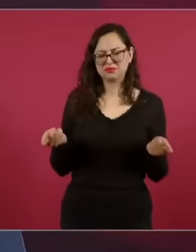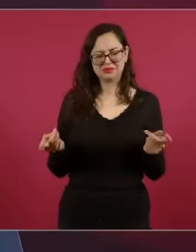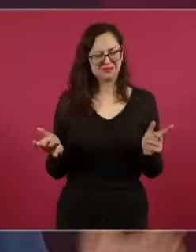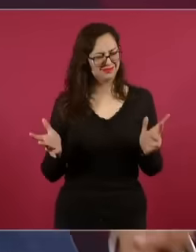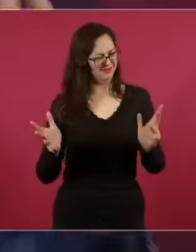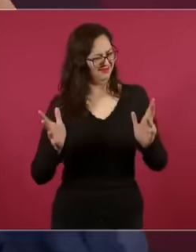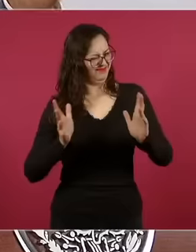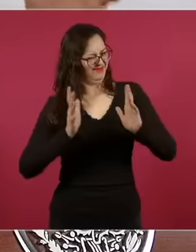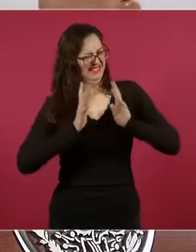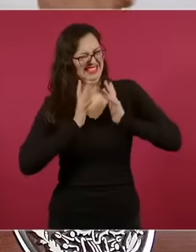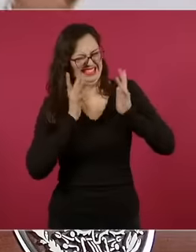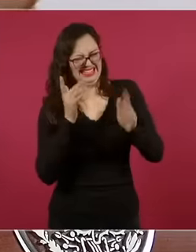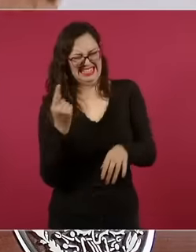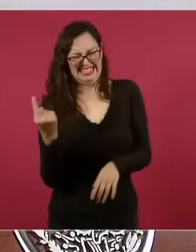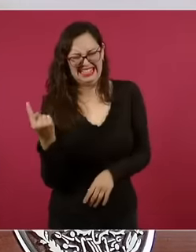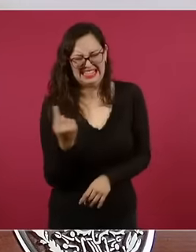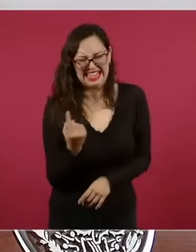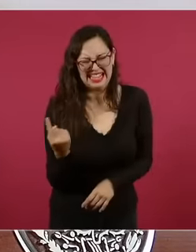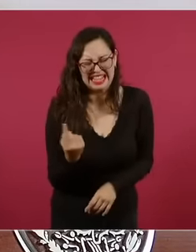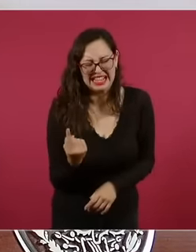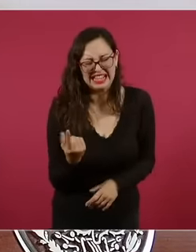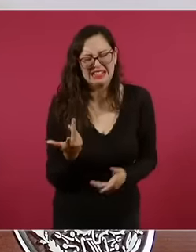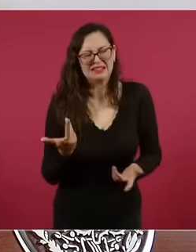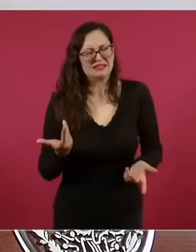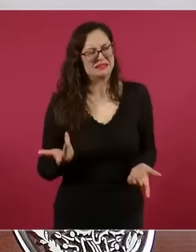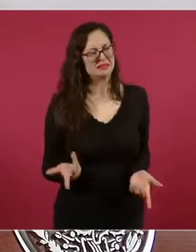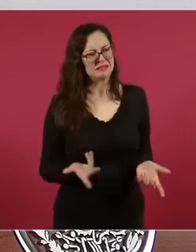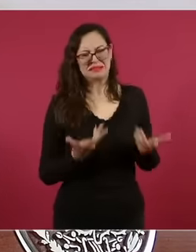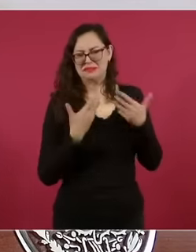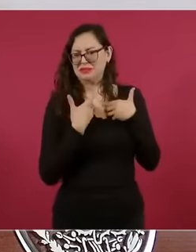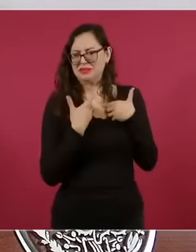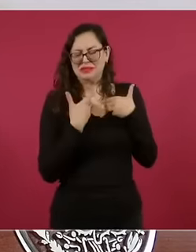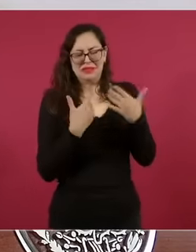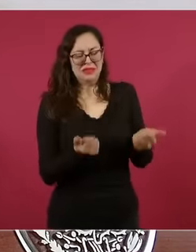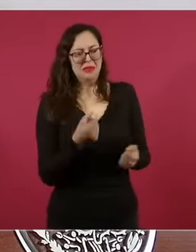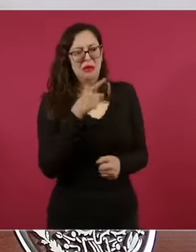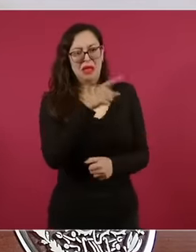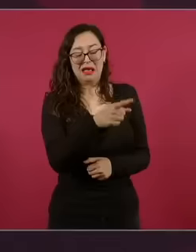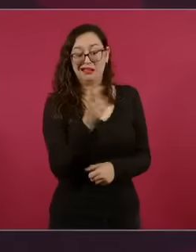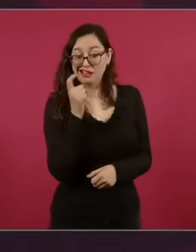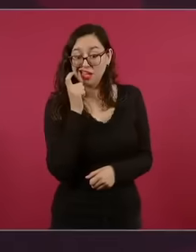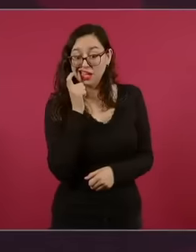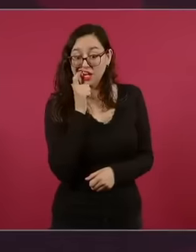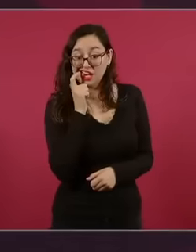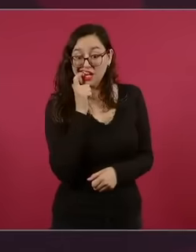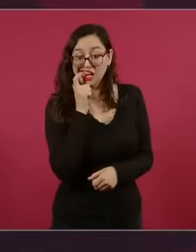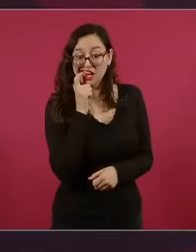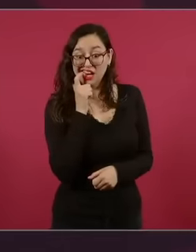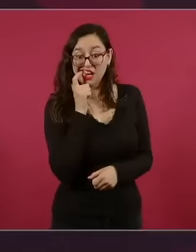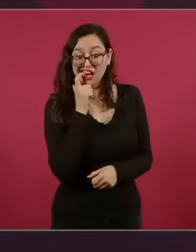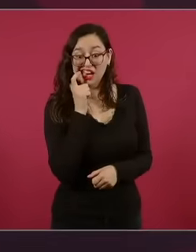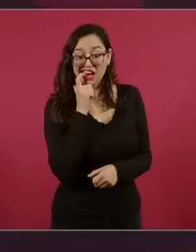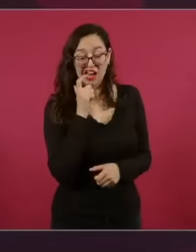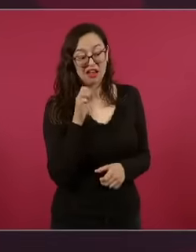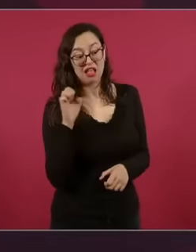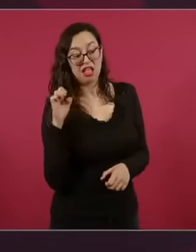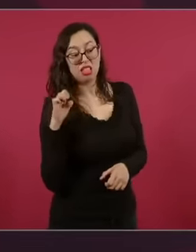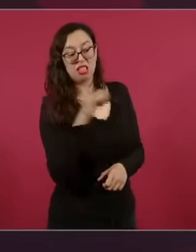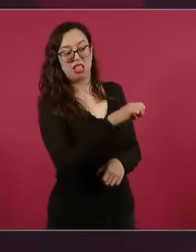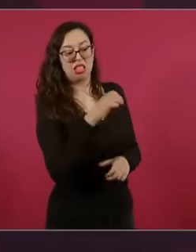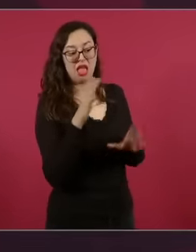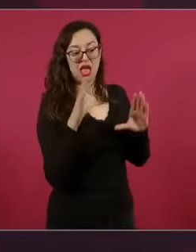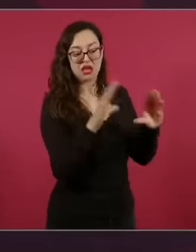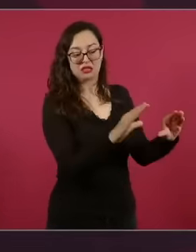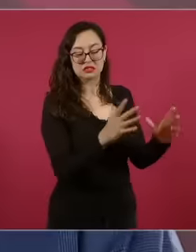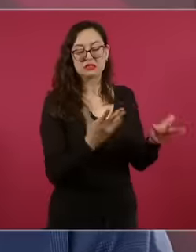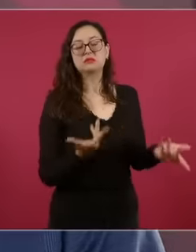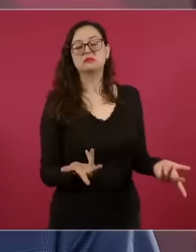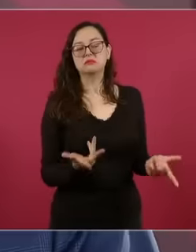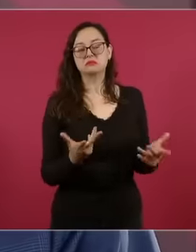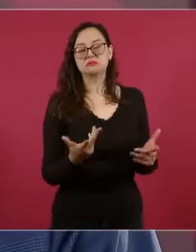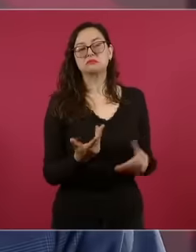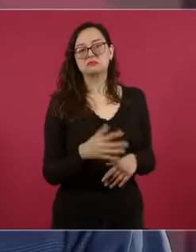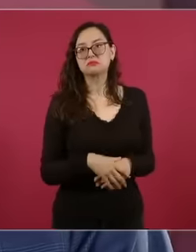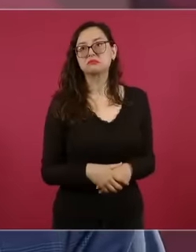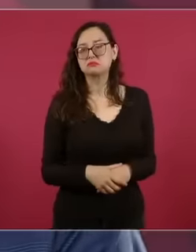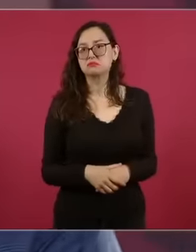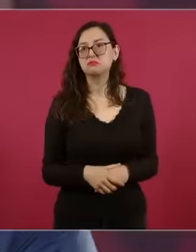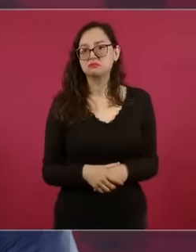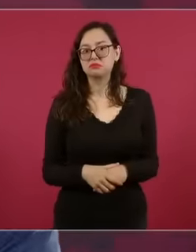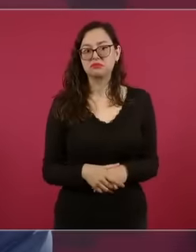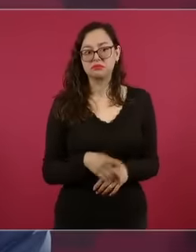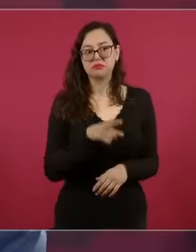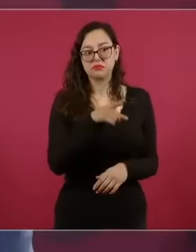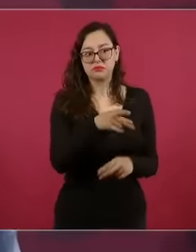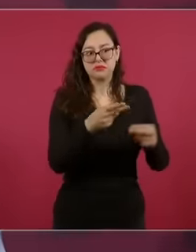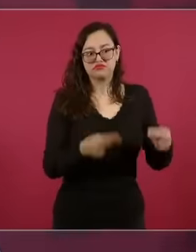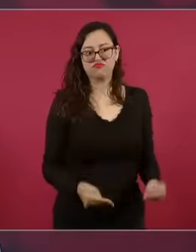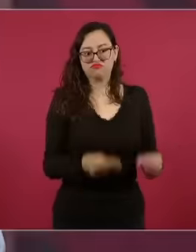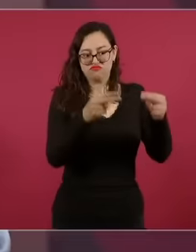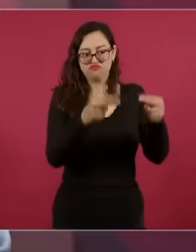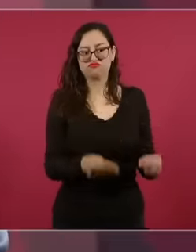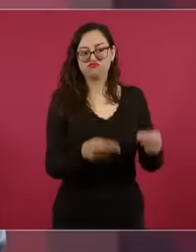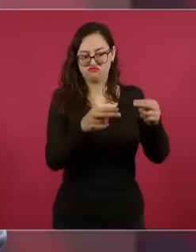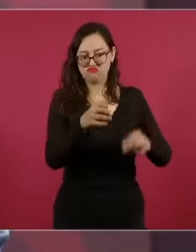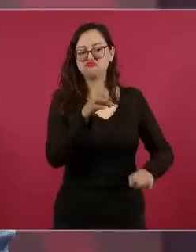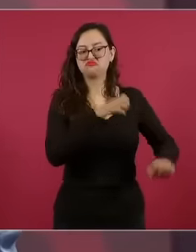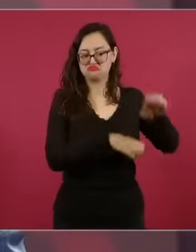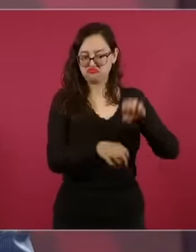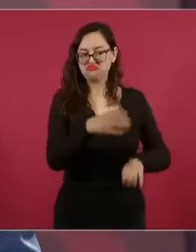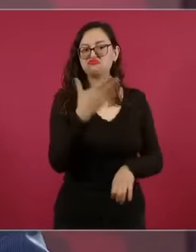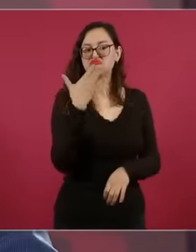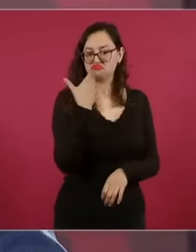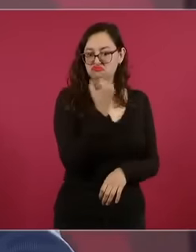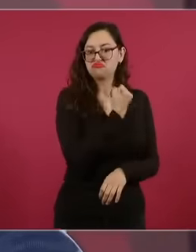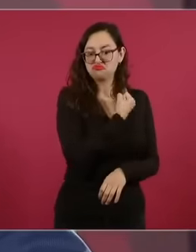of course this is very good for the publishing business he is a good businessman engineers